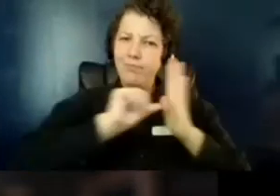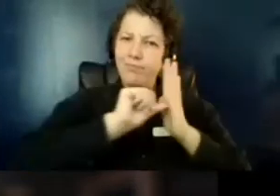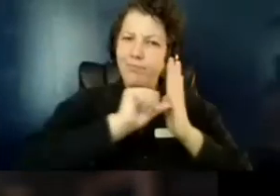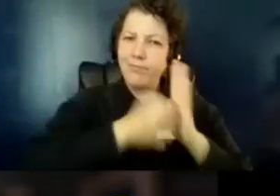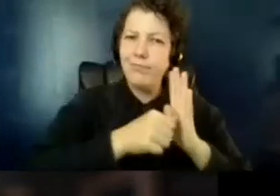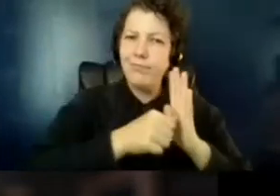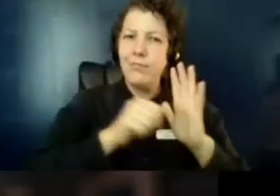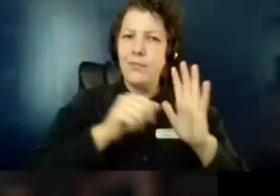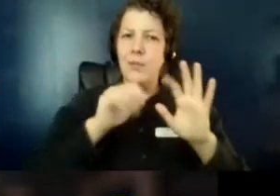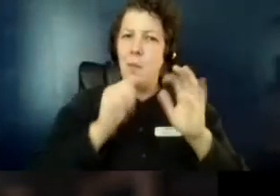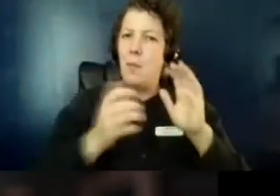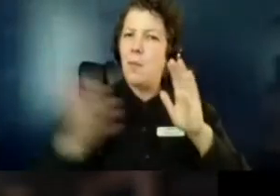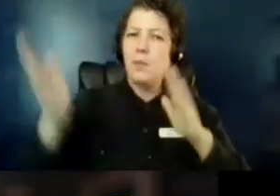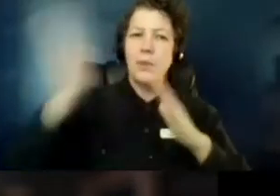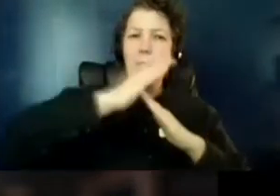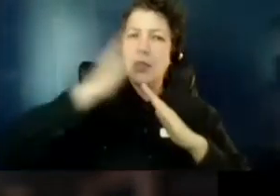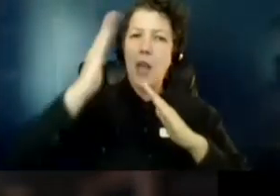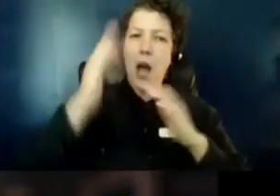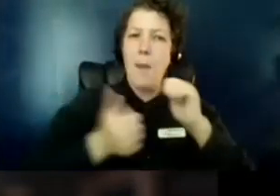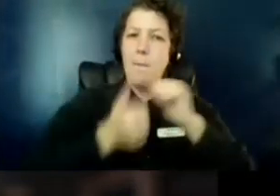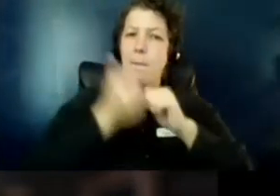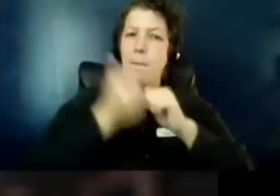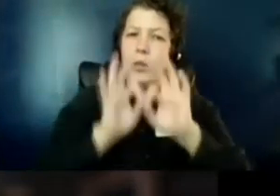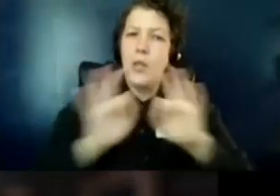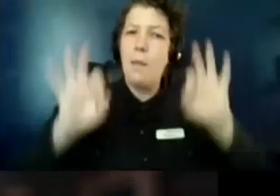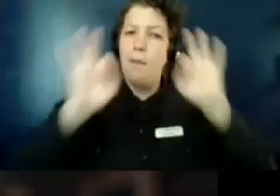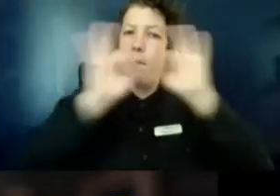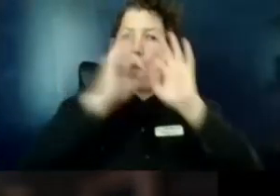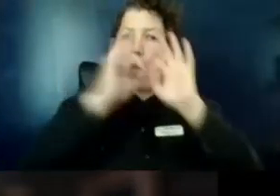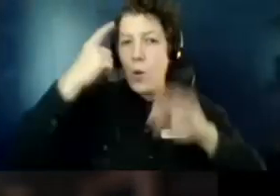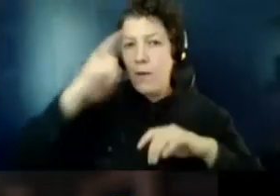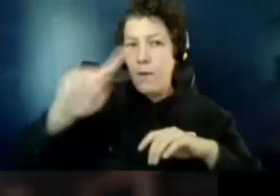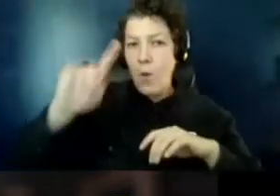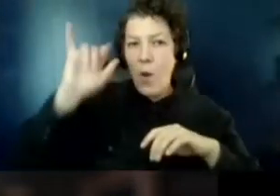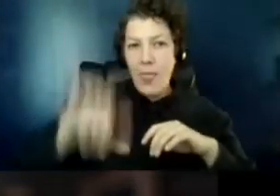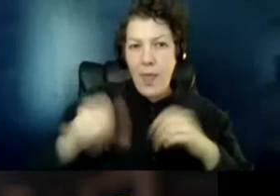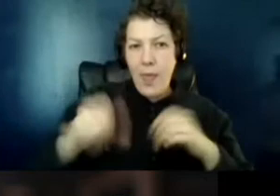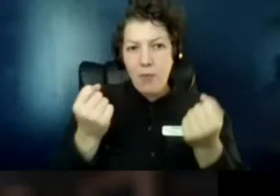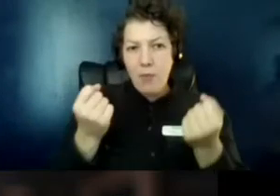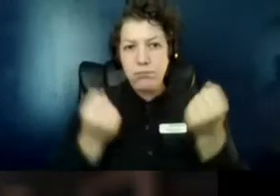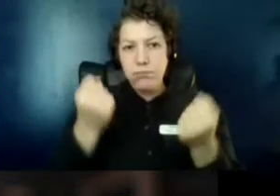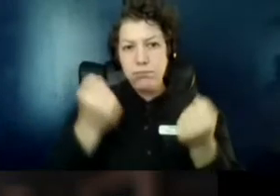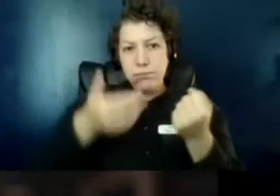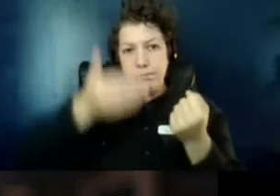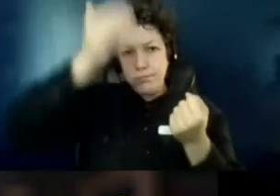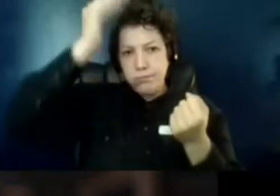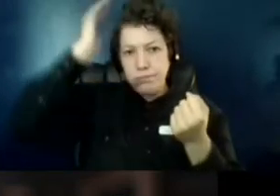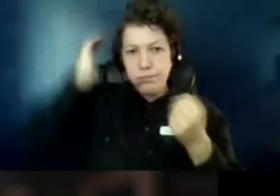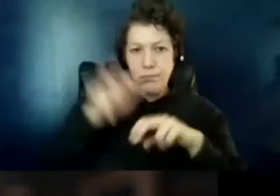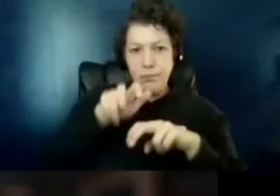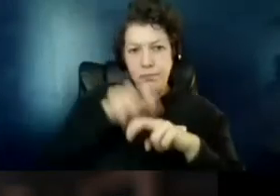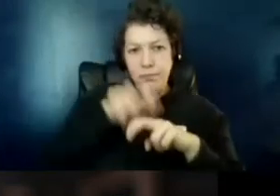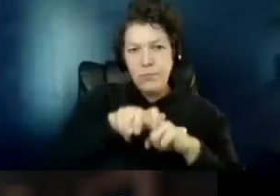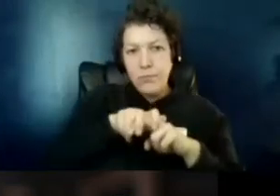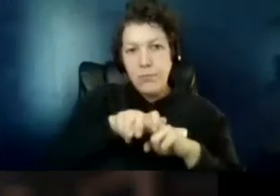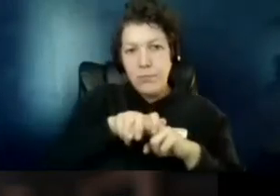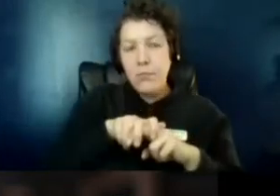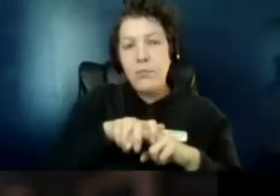in order to be able to operate the cockpit well. You know, their height and shoulder